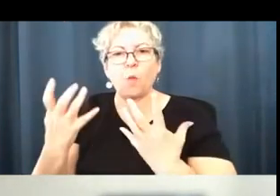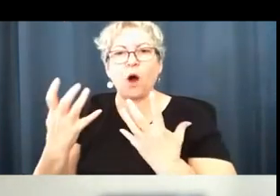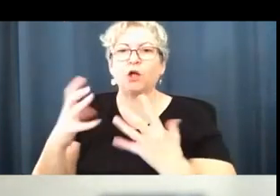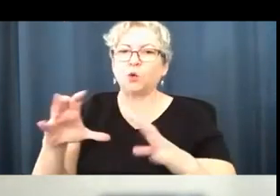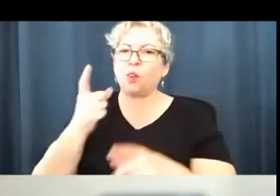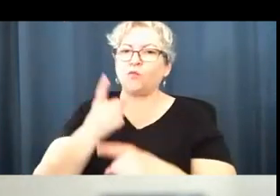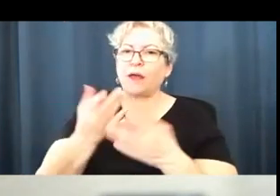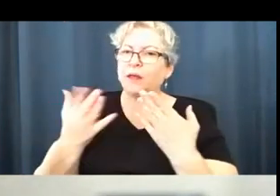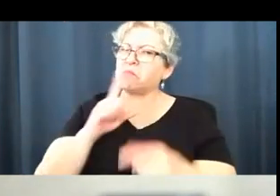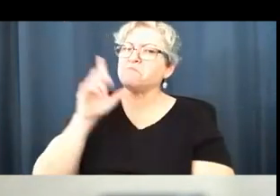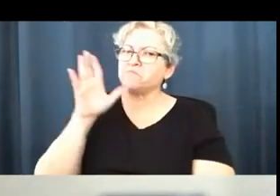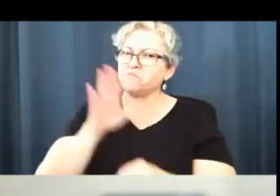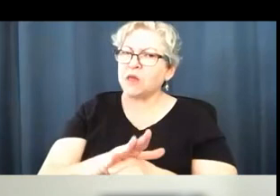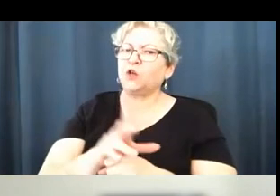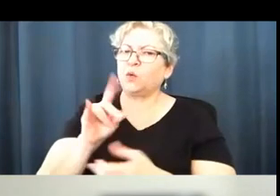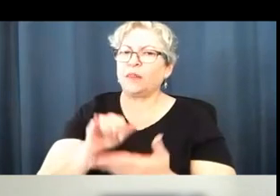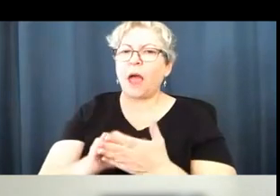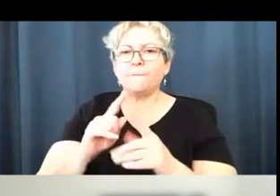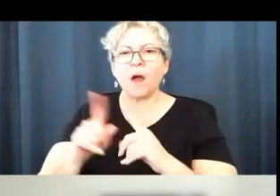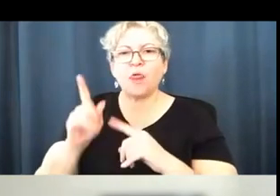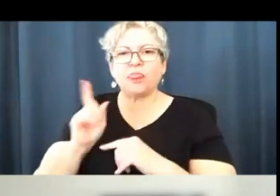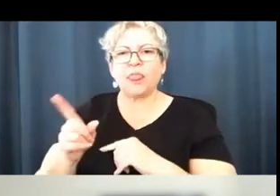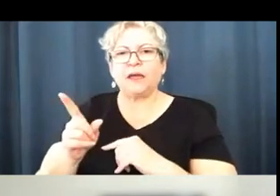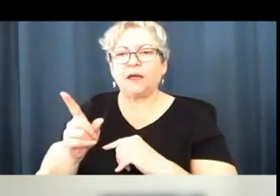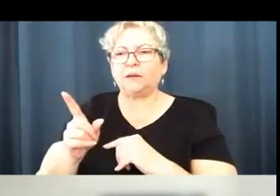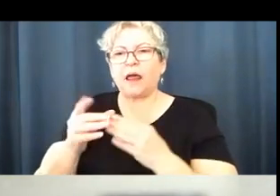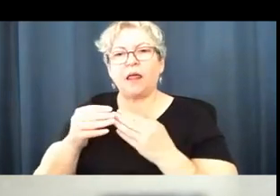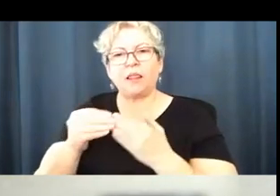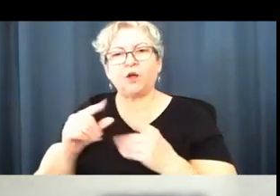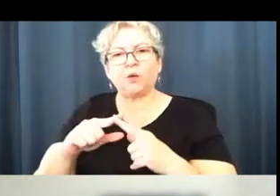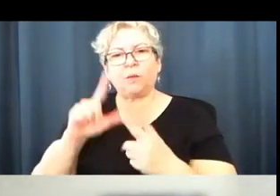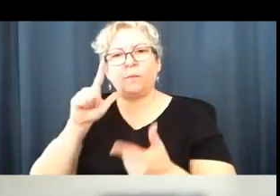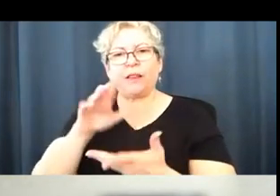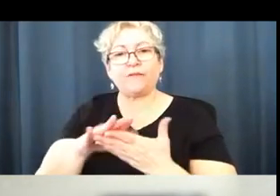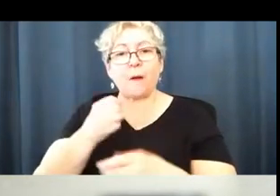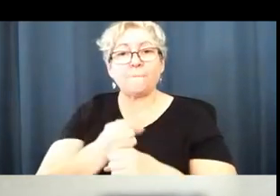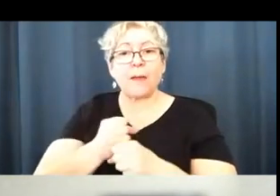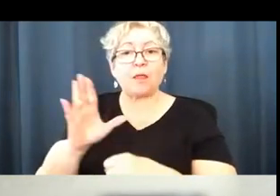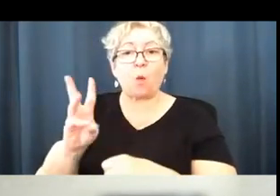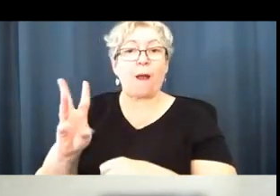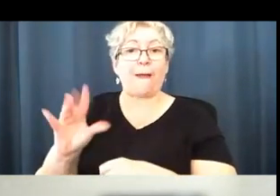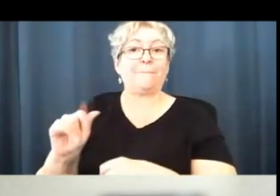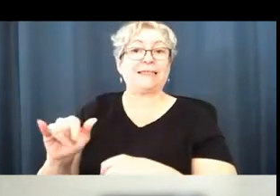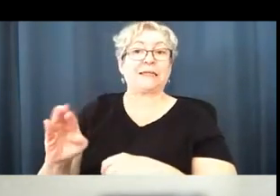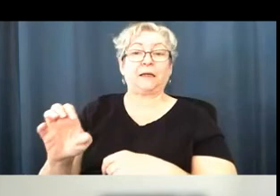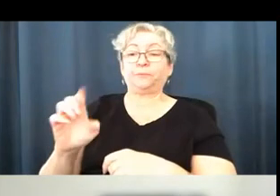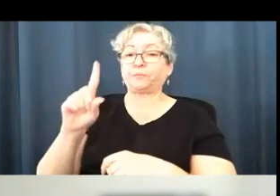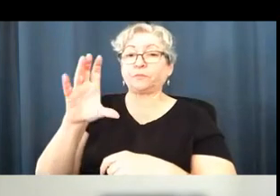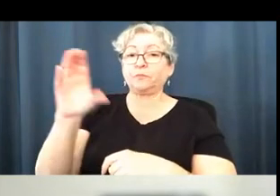they're committed to doing it. However, they've been led to believe that to make their website 100% accessible and inclusive